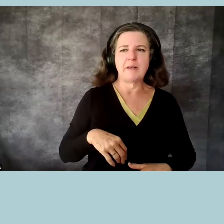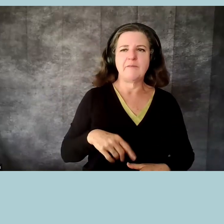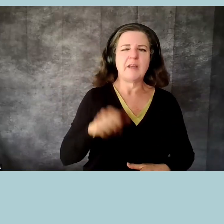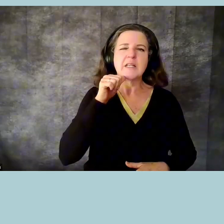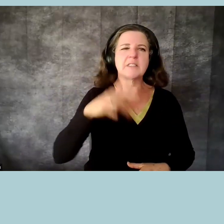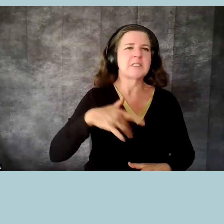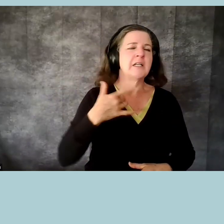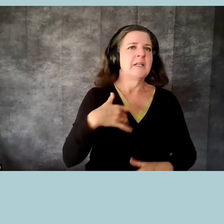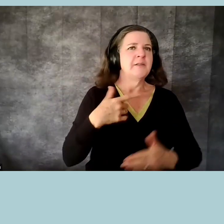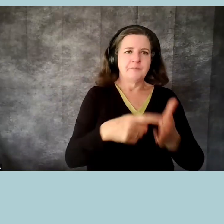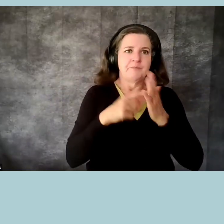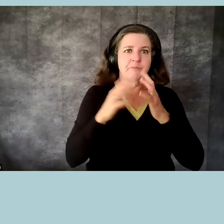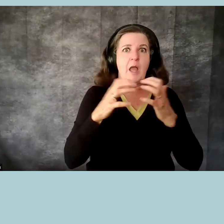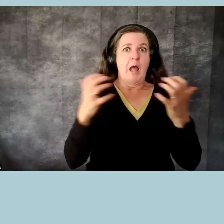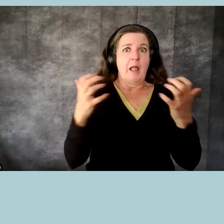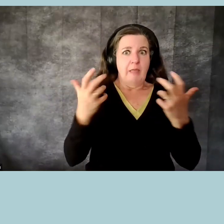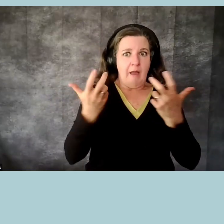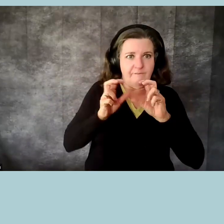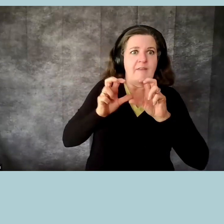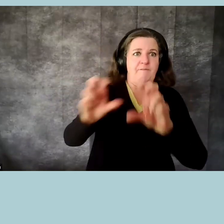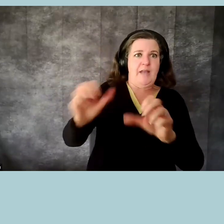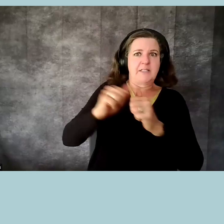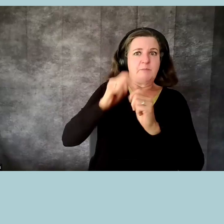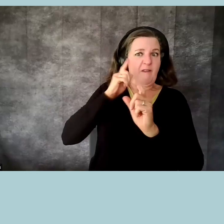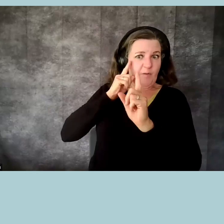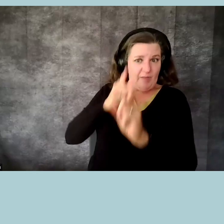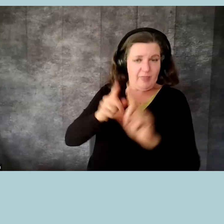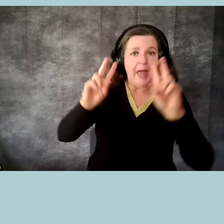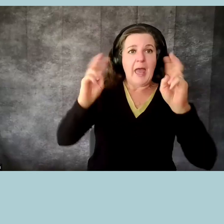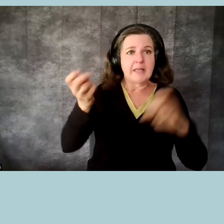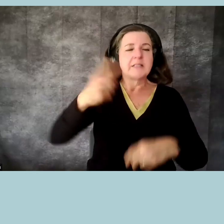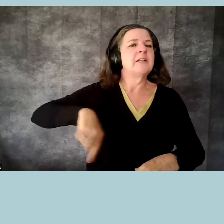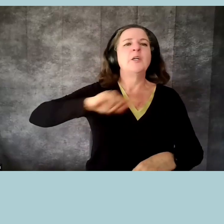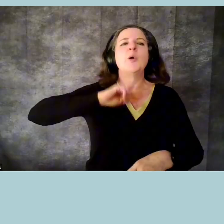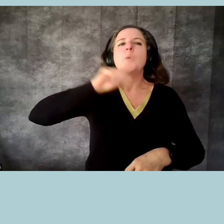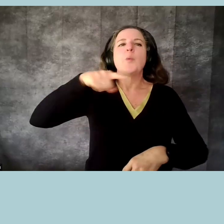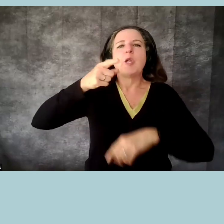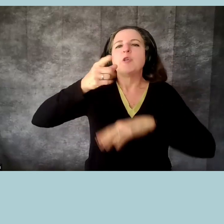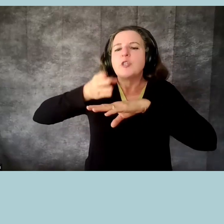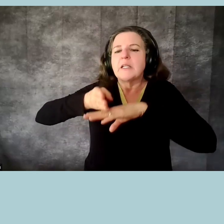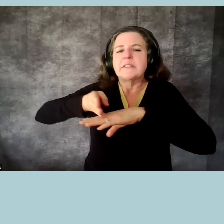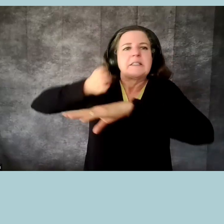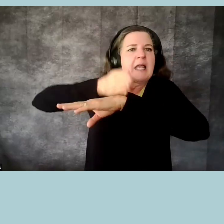amounts of investments for that specific topic because we're just enhancing, you know, existing studies.